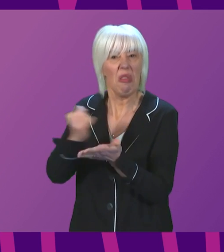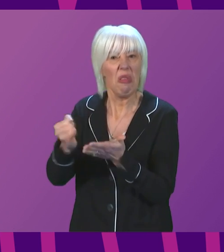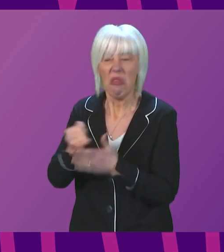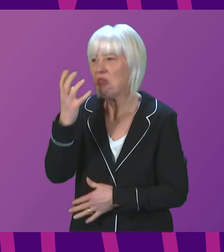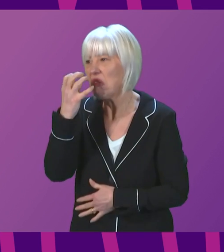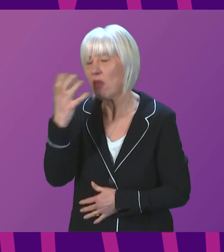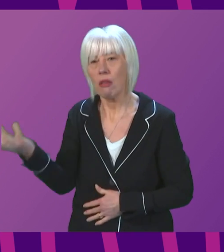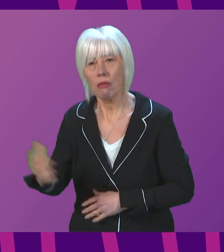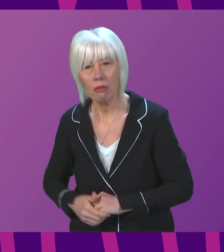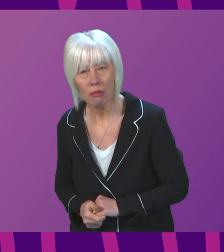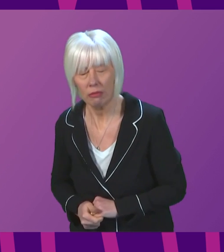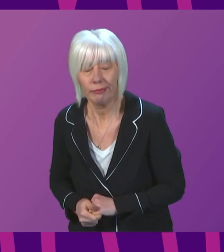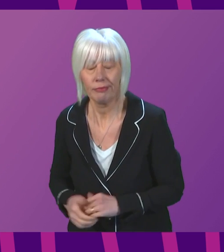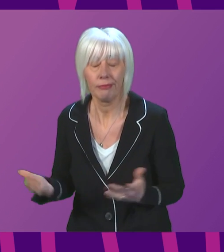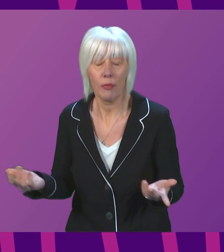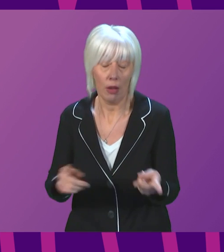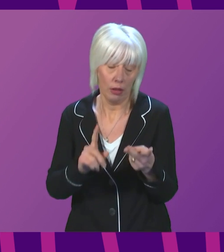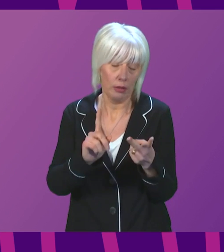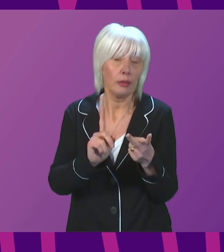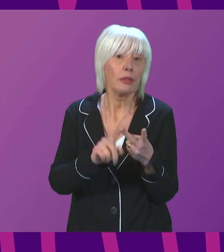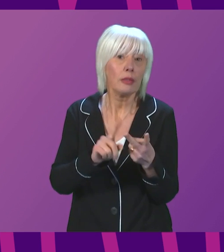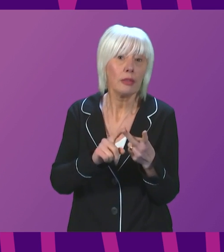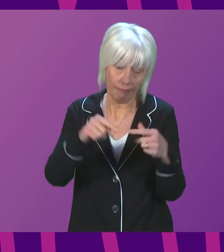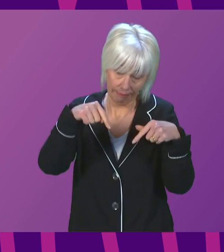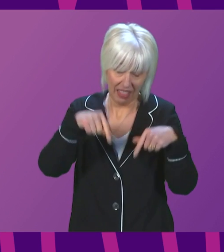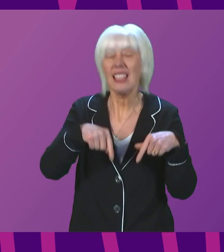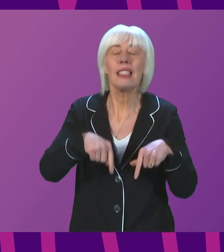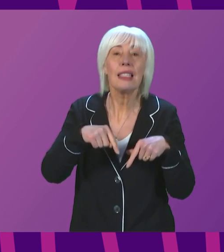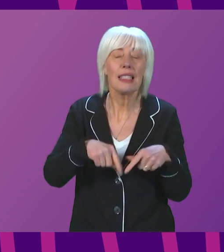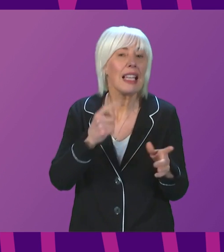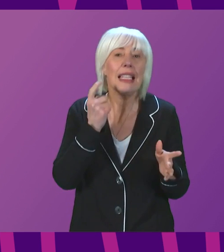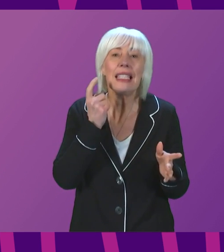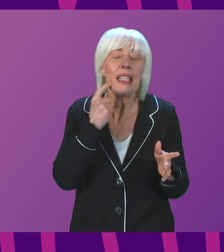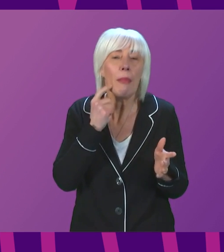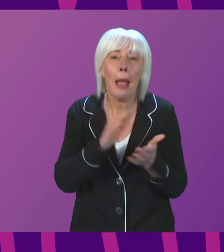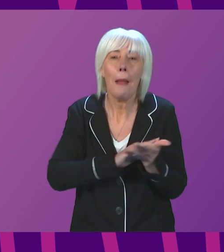The second point is that the workplace parking levy is simply giving local authorities in